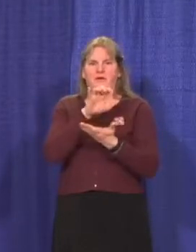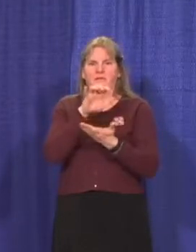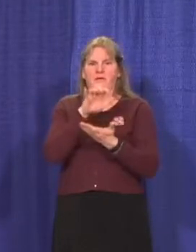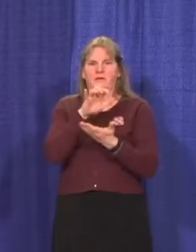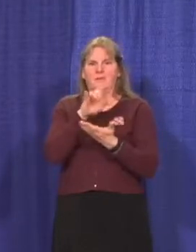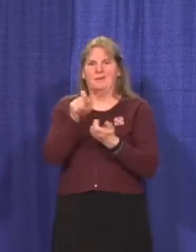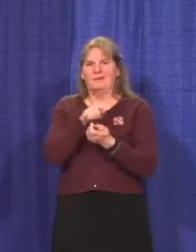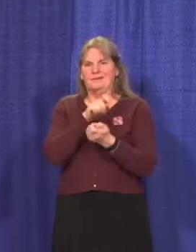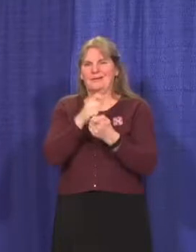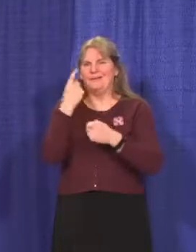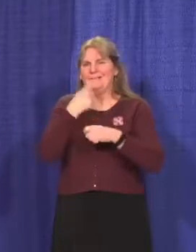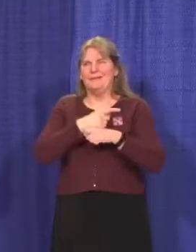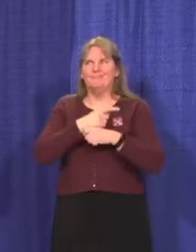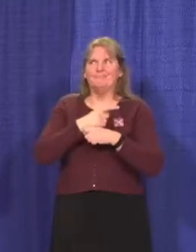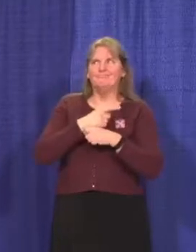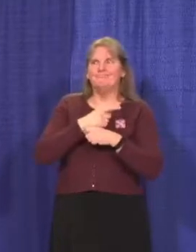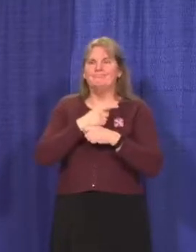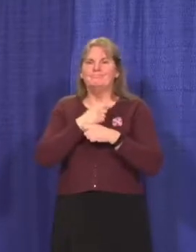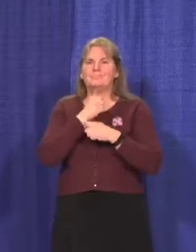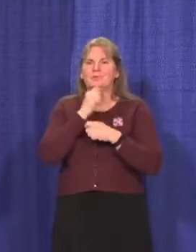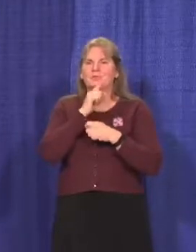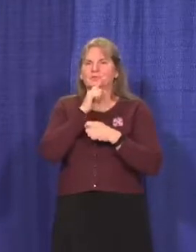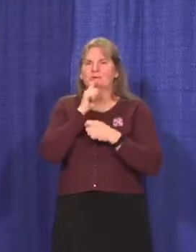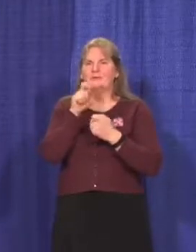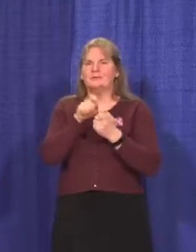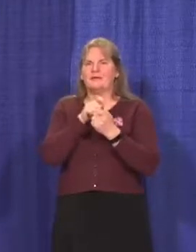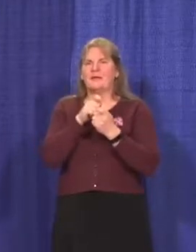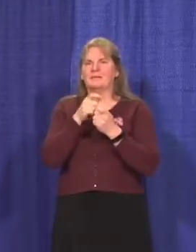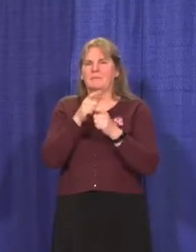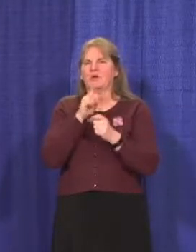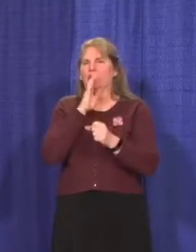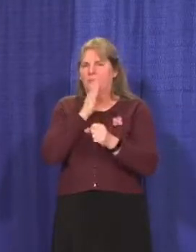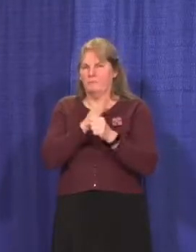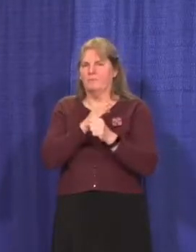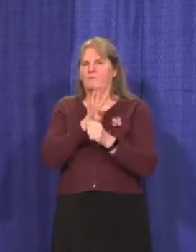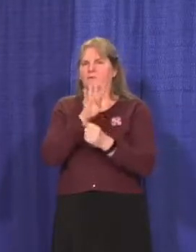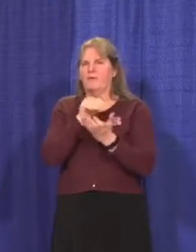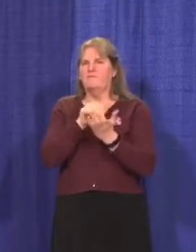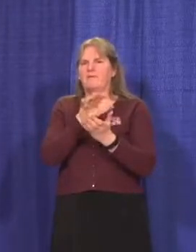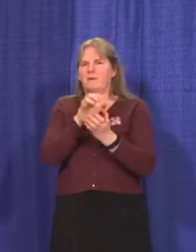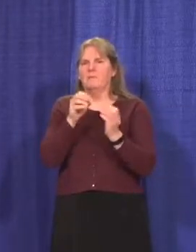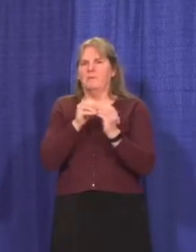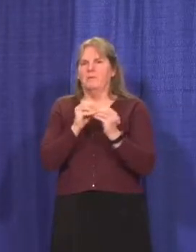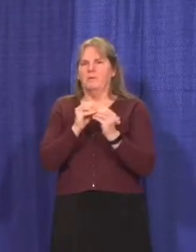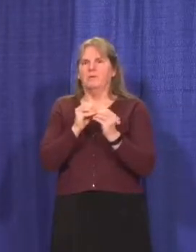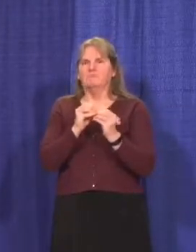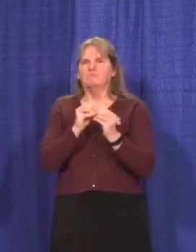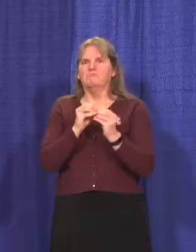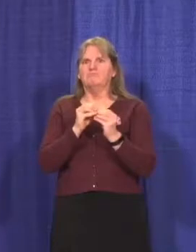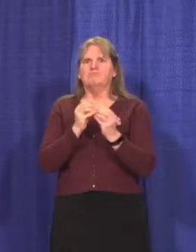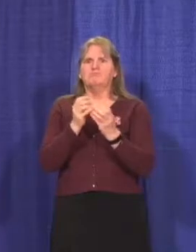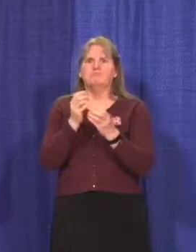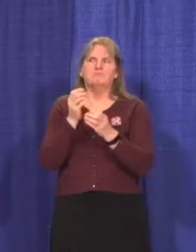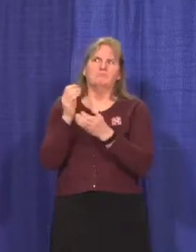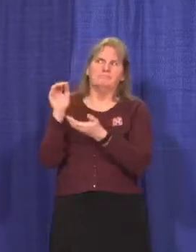about the dates by that is the update so far.